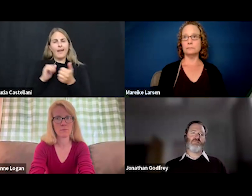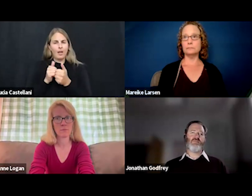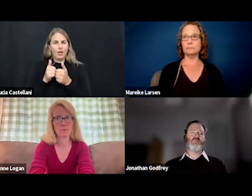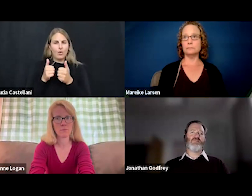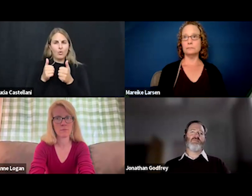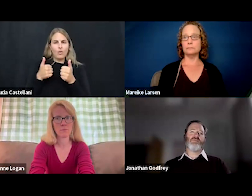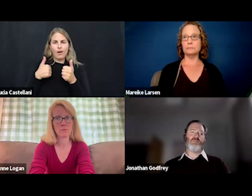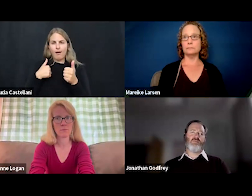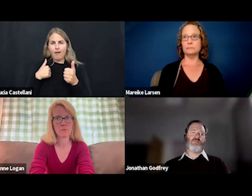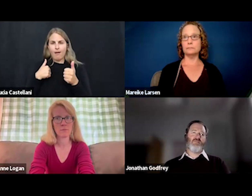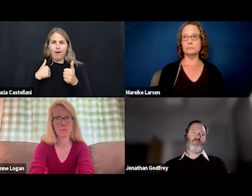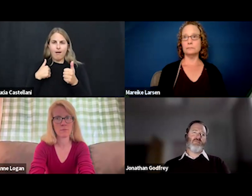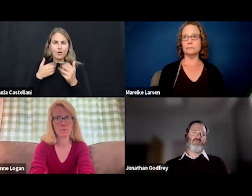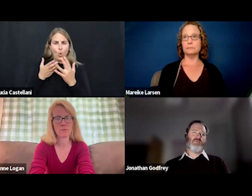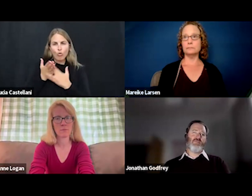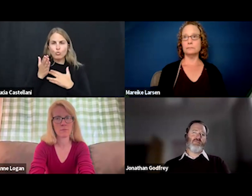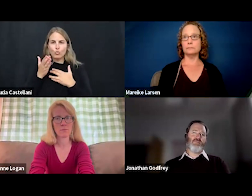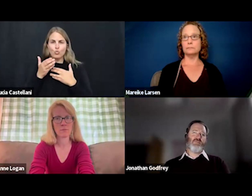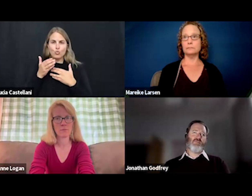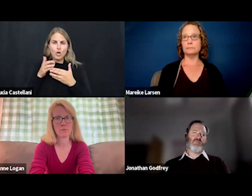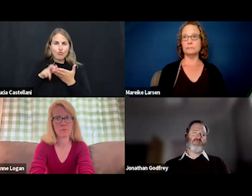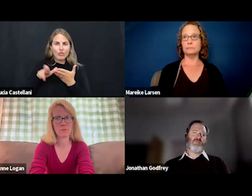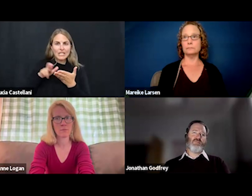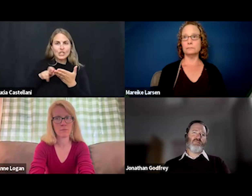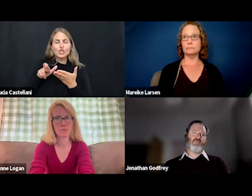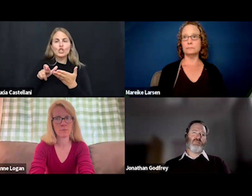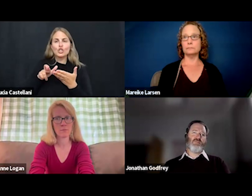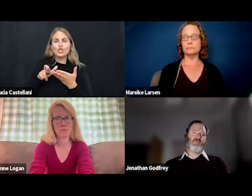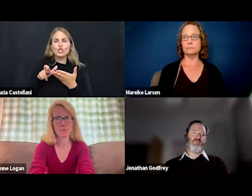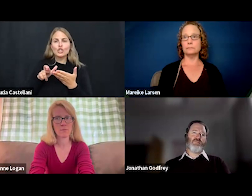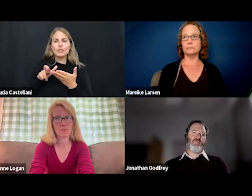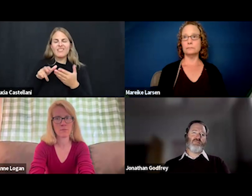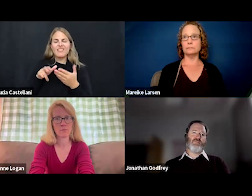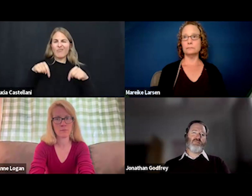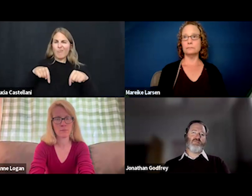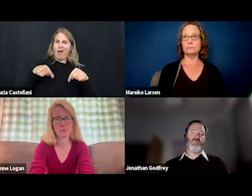research may not be as structured as you all hoped it